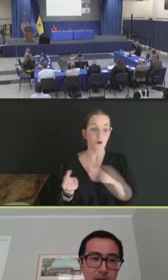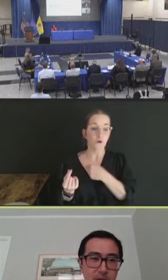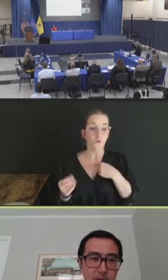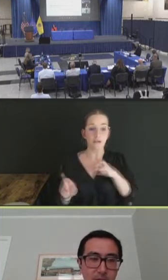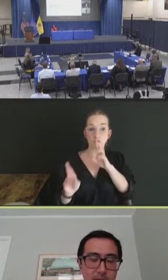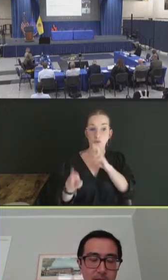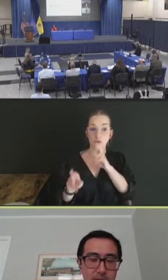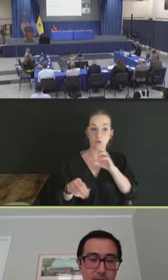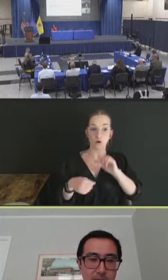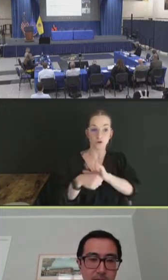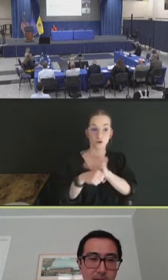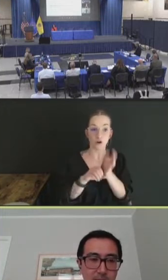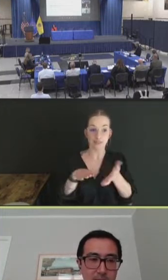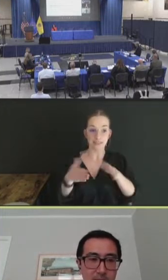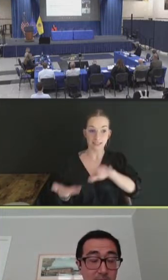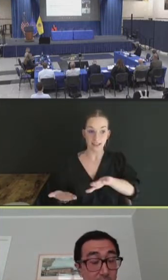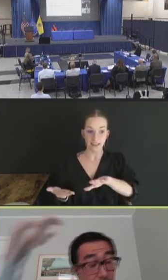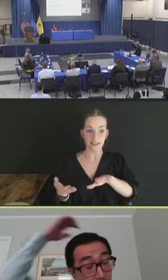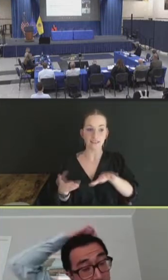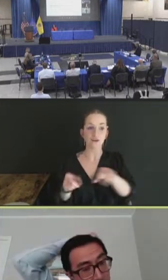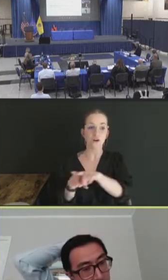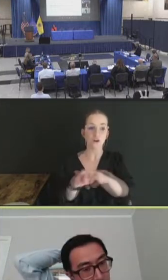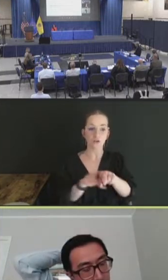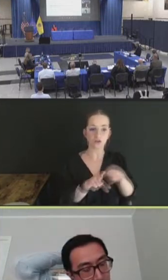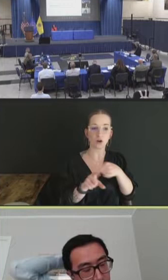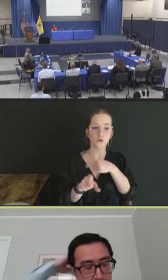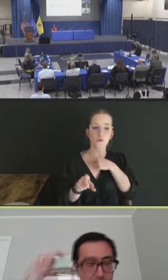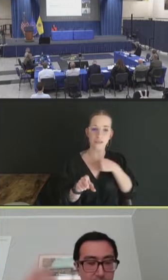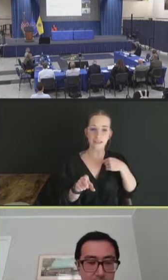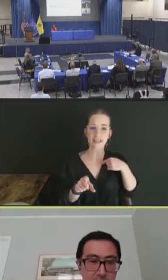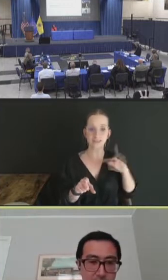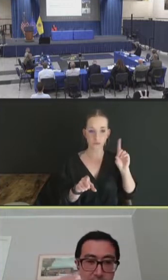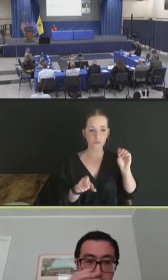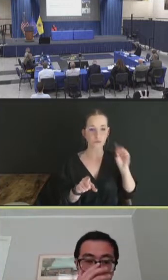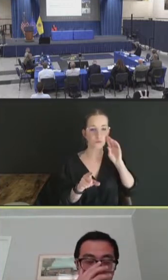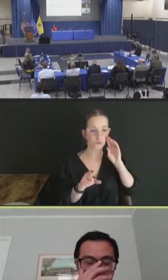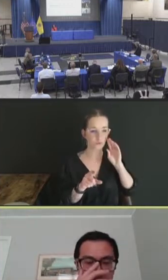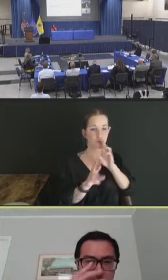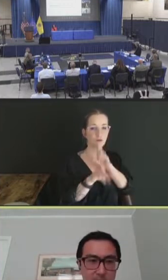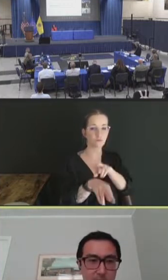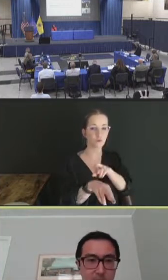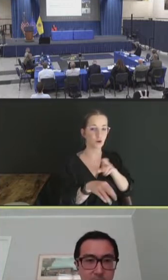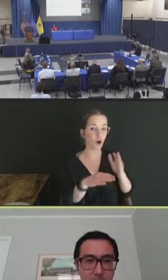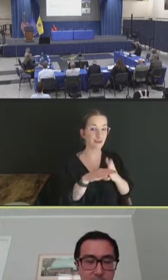We also report on excess deaths. So, I'll focus on my talk today about COVID deaths,